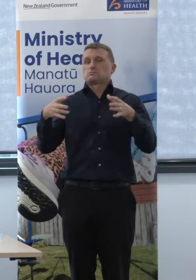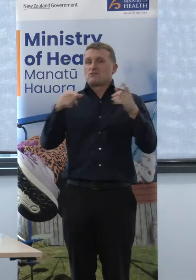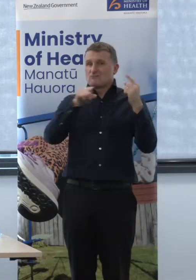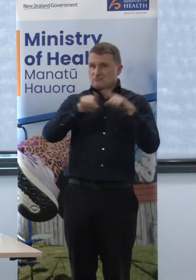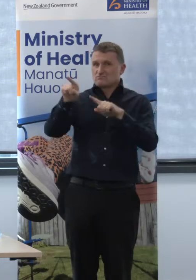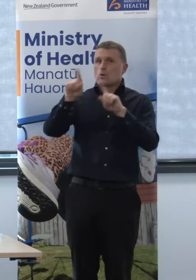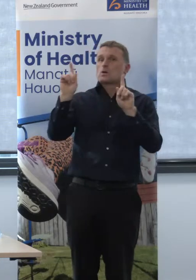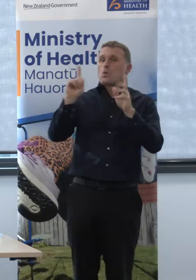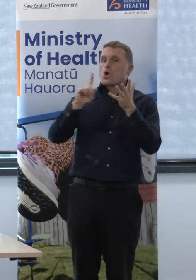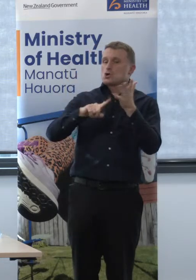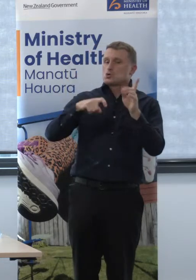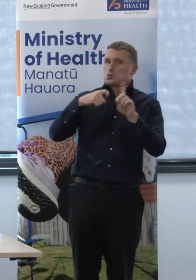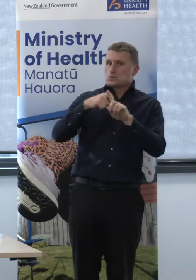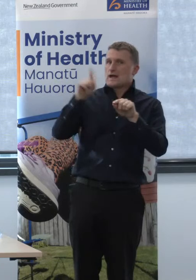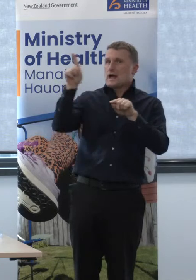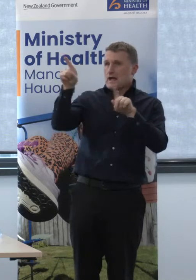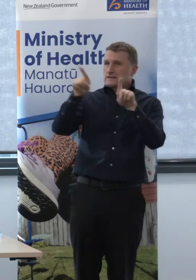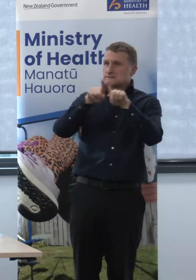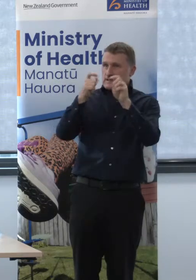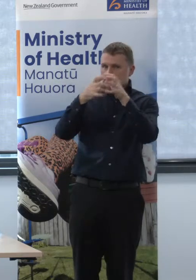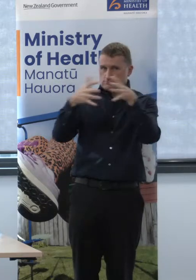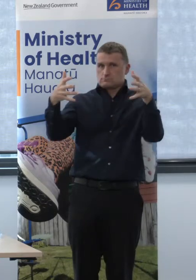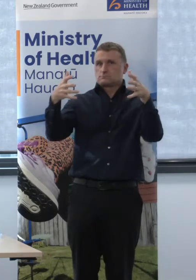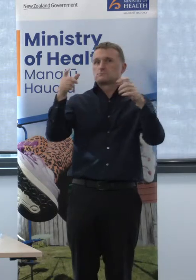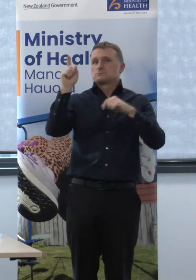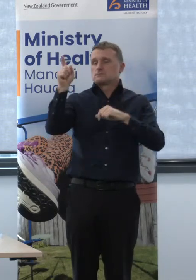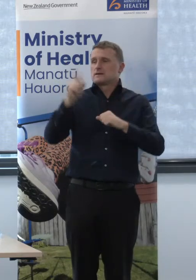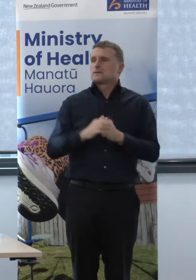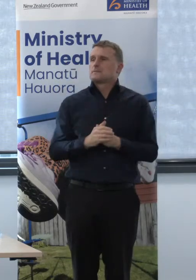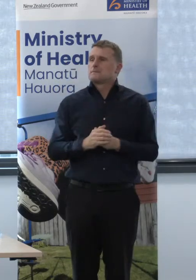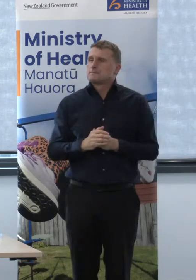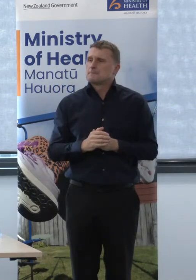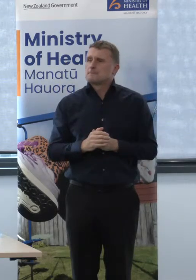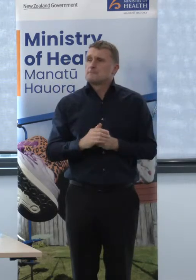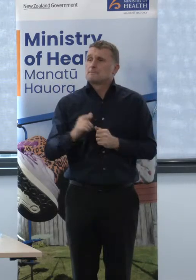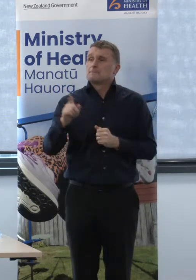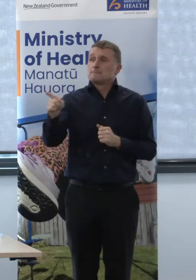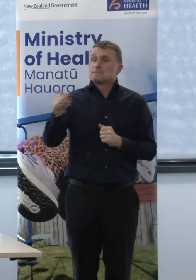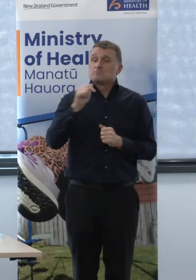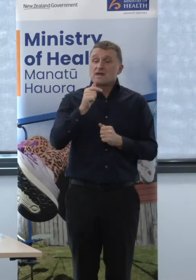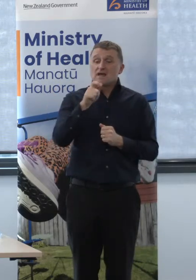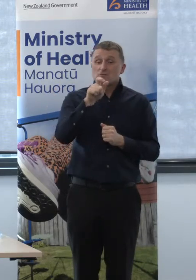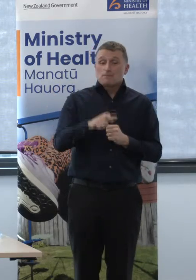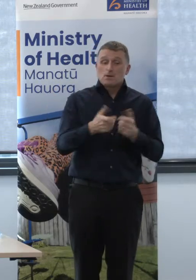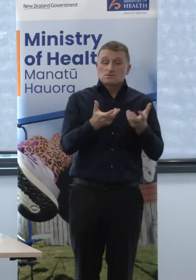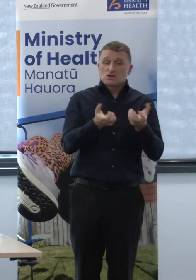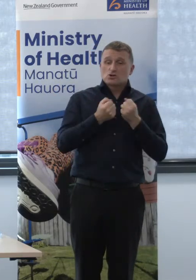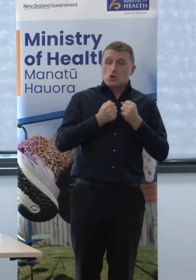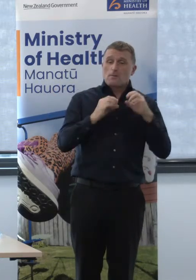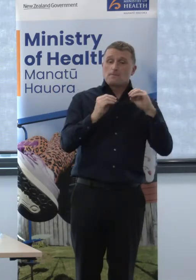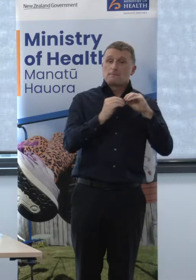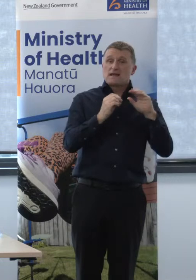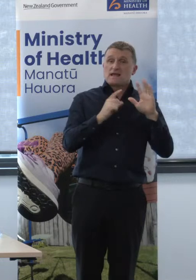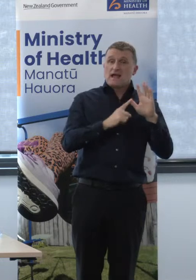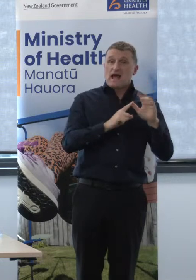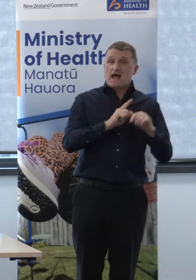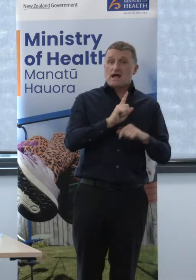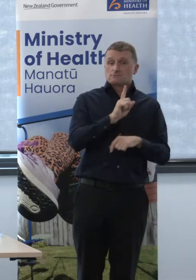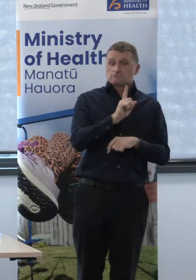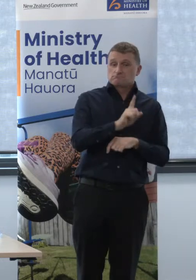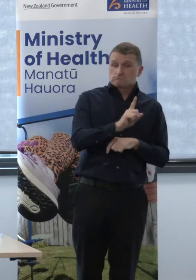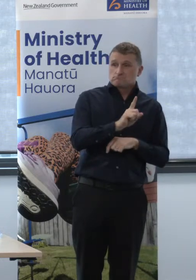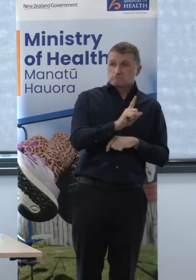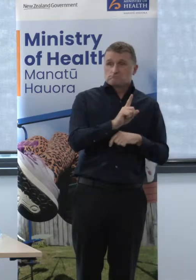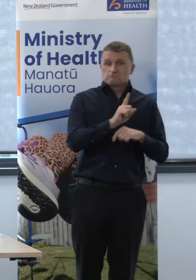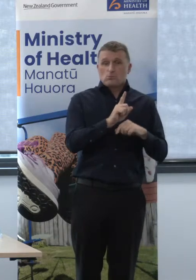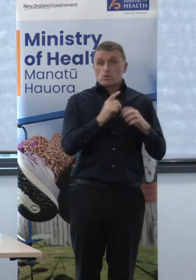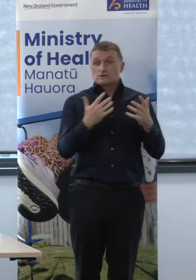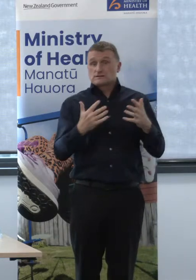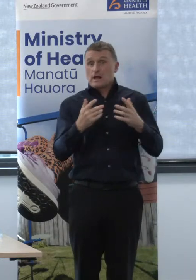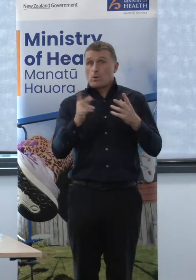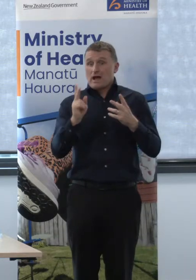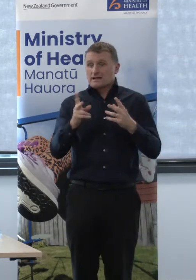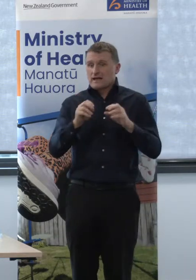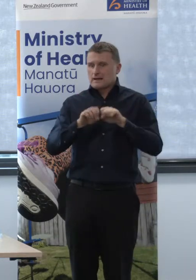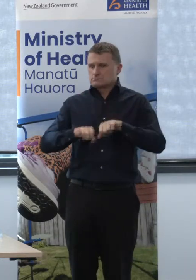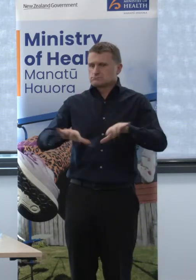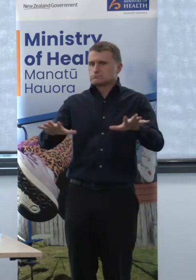that is the pattern that we are